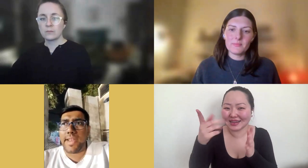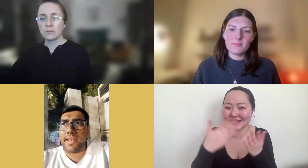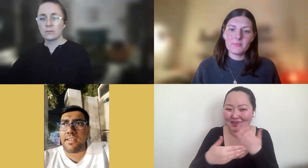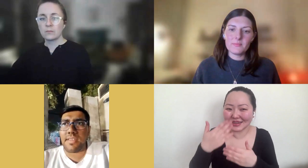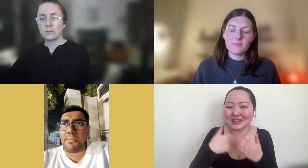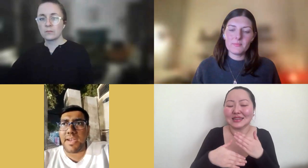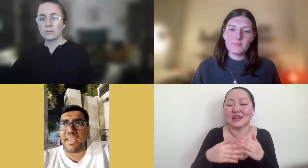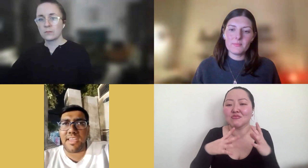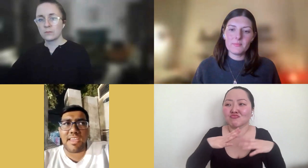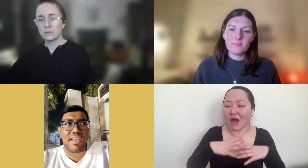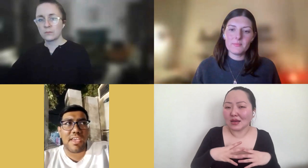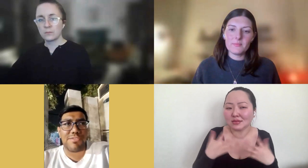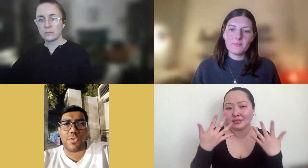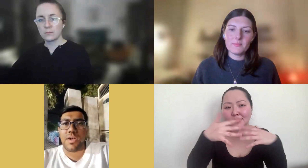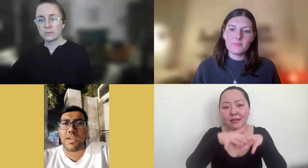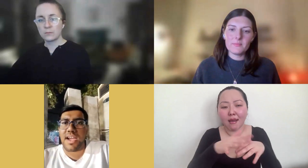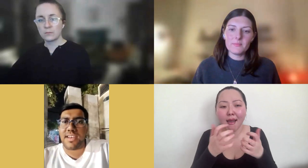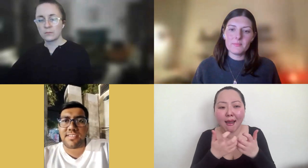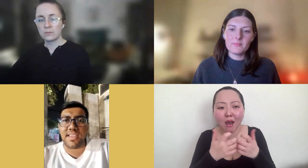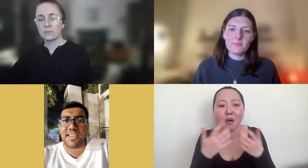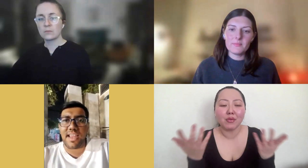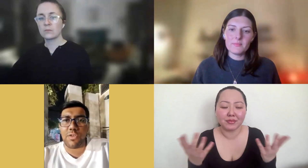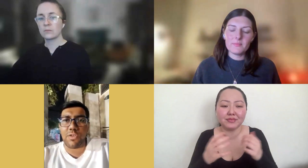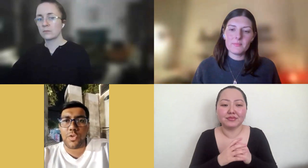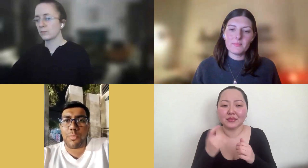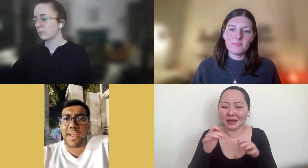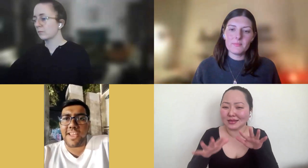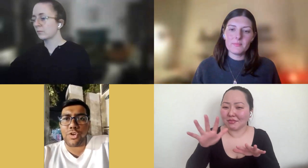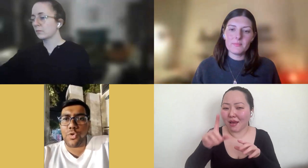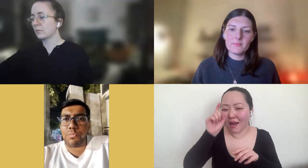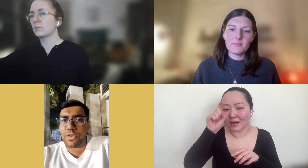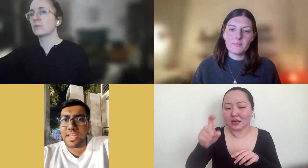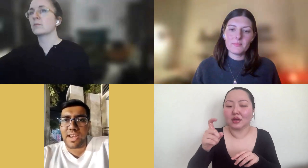When somebody gives you a grant, it is seen that, you know, you are obliged to do more